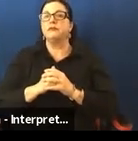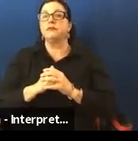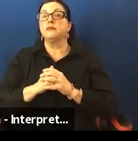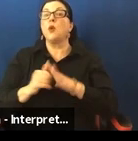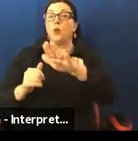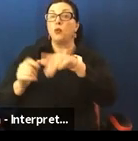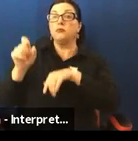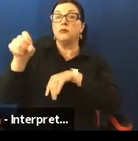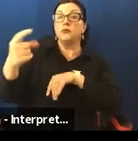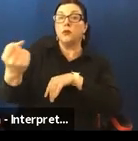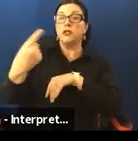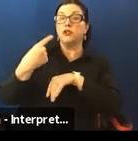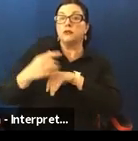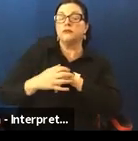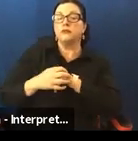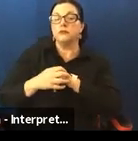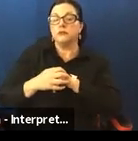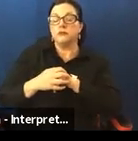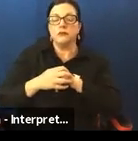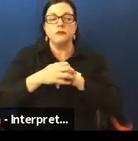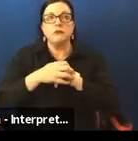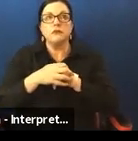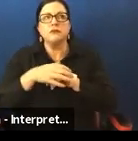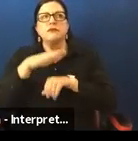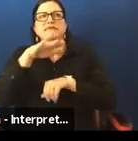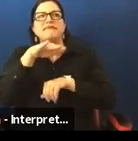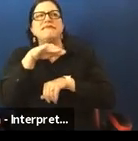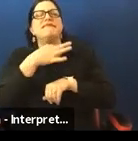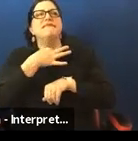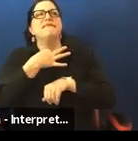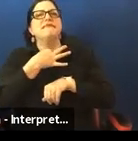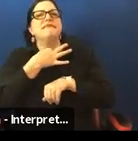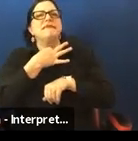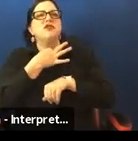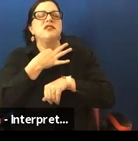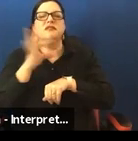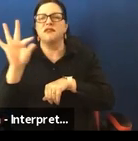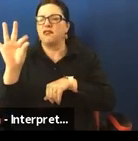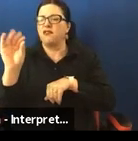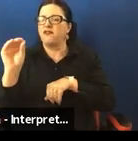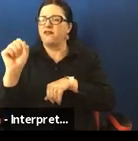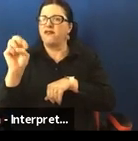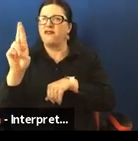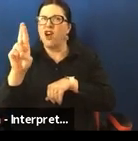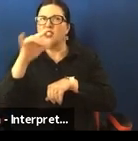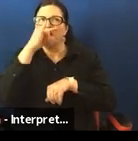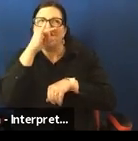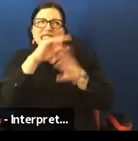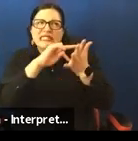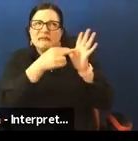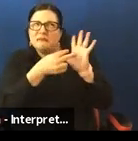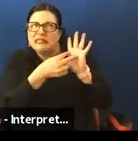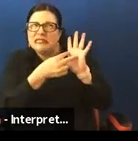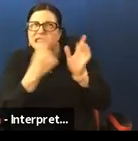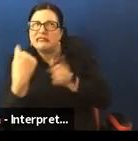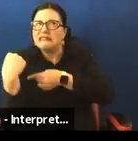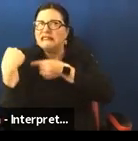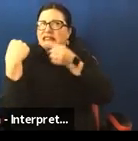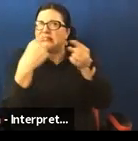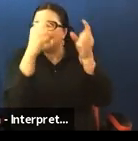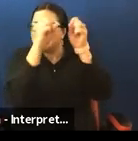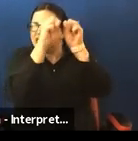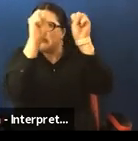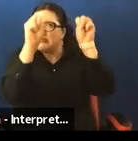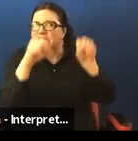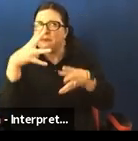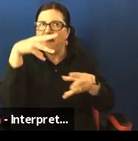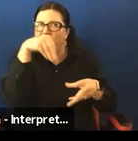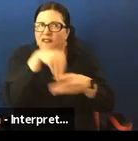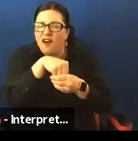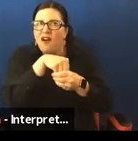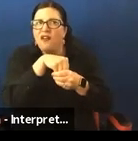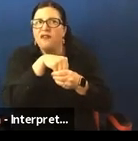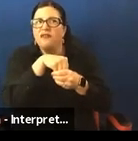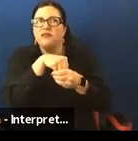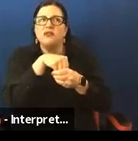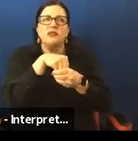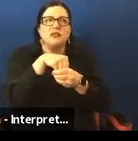Chris Brady: Well, I was just gonna ask when we talk when I'm talking about fast because we're talking about kids that have been in the system for a substantial amount of time or just a small like any point